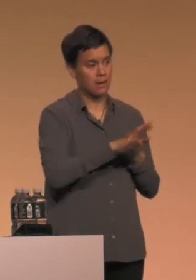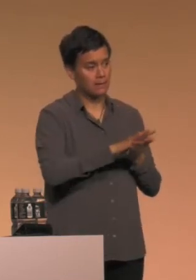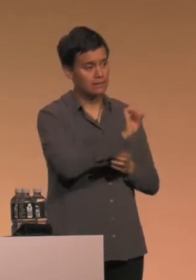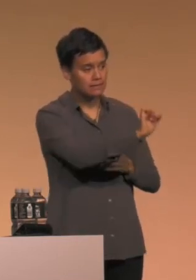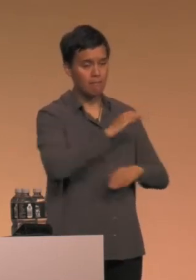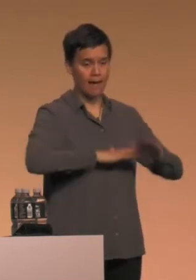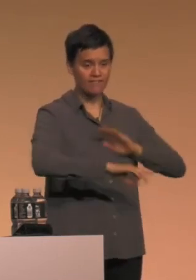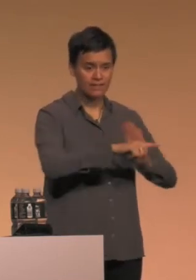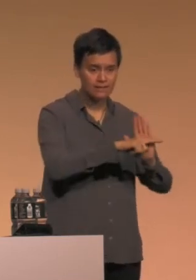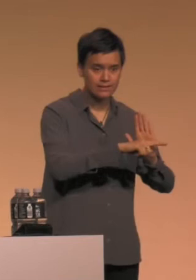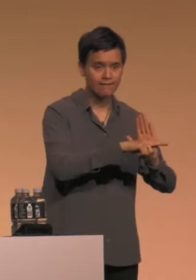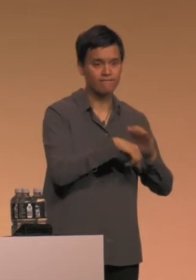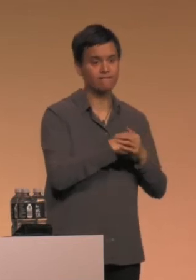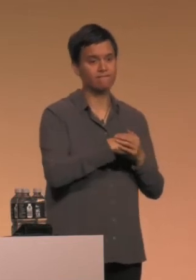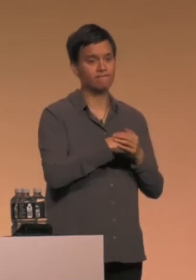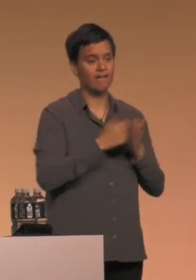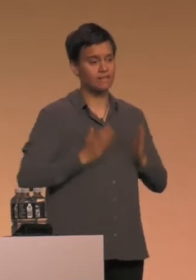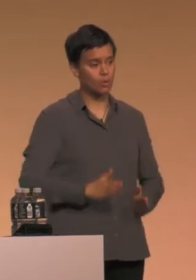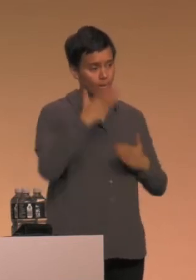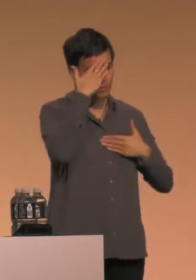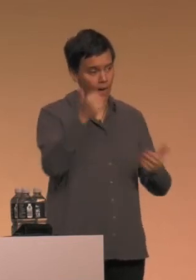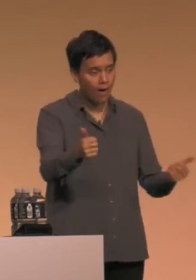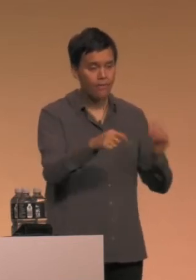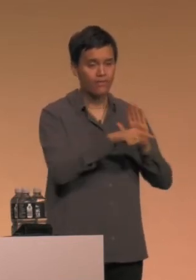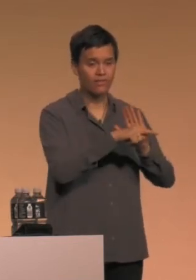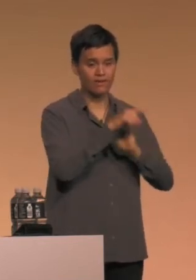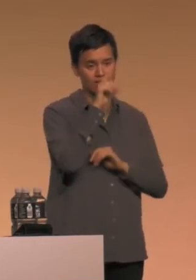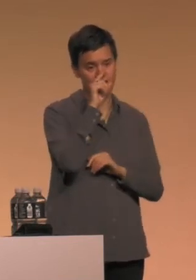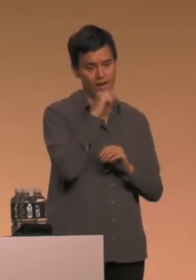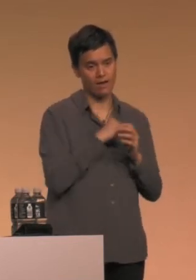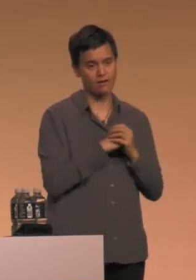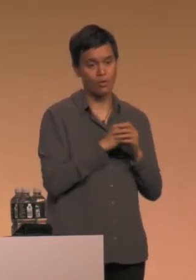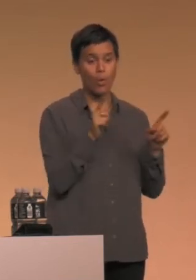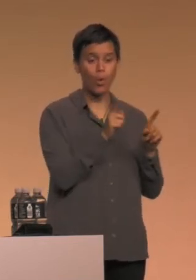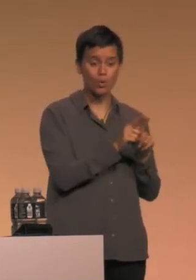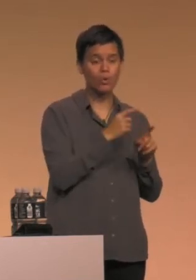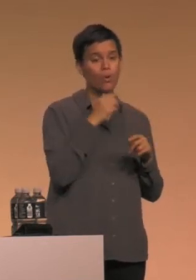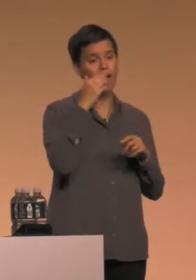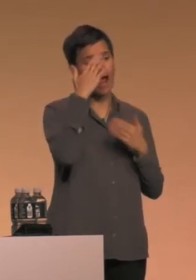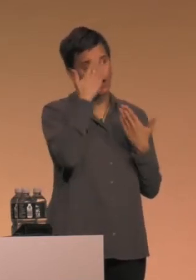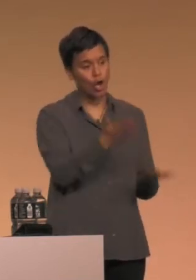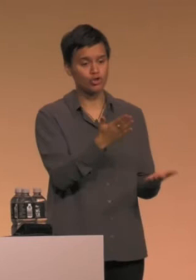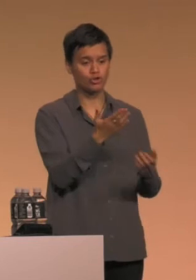and physical health, we need to also appreciate that adverse events have been shown to negatively impact